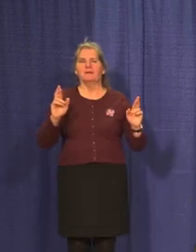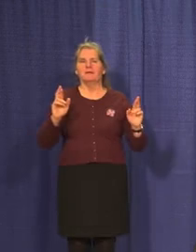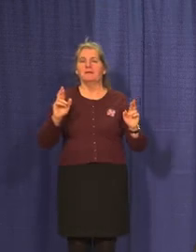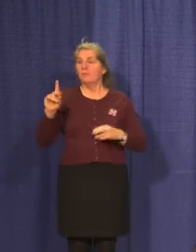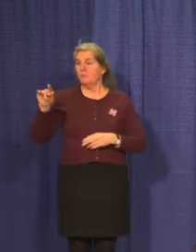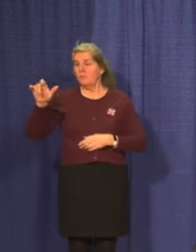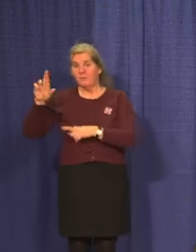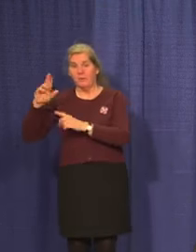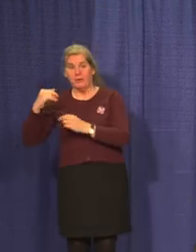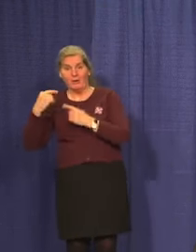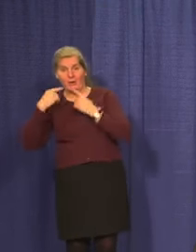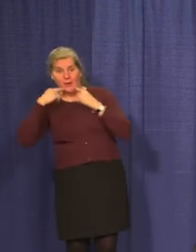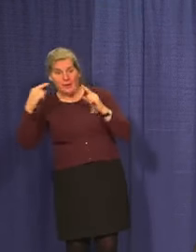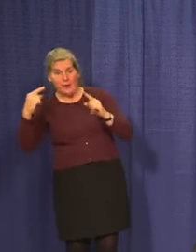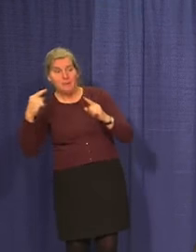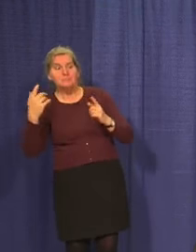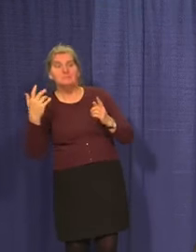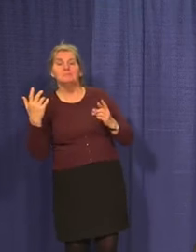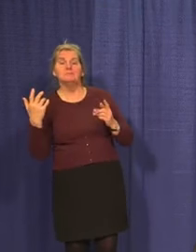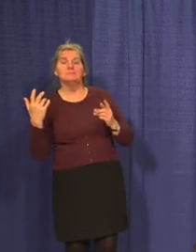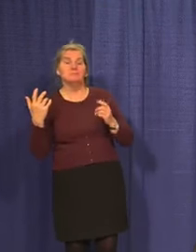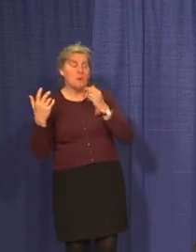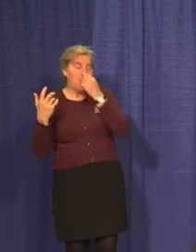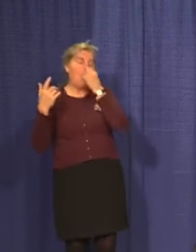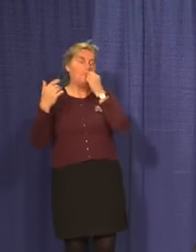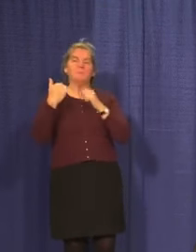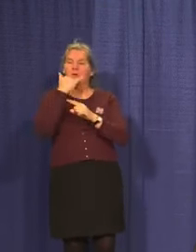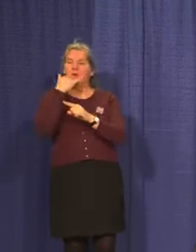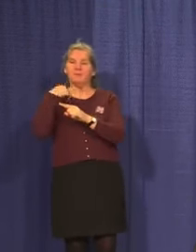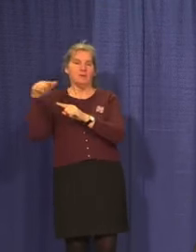ANNOUNCED IN BC, NO NONESSENTIAL